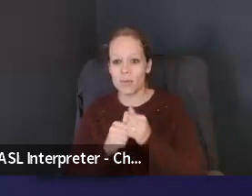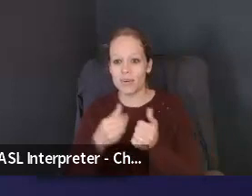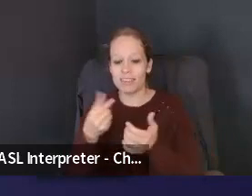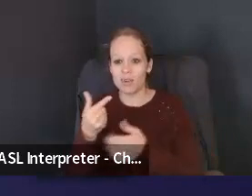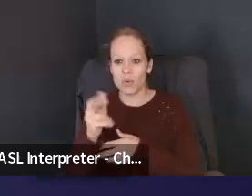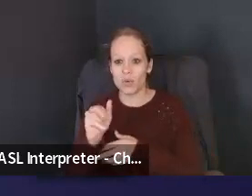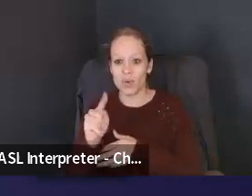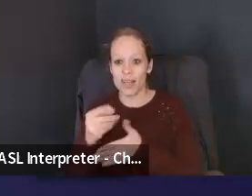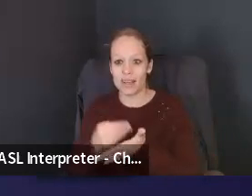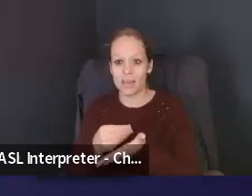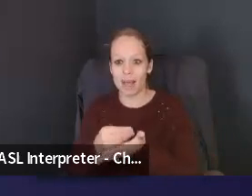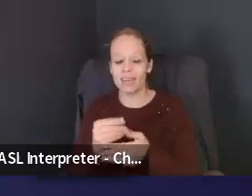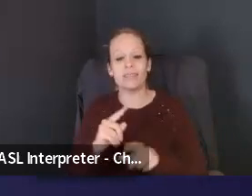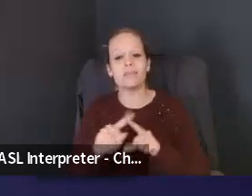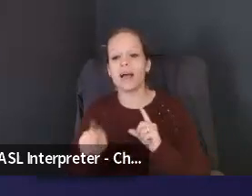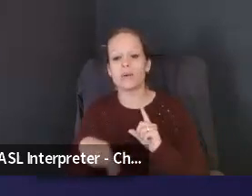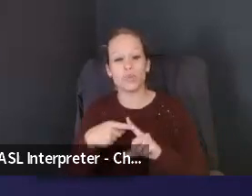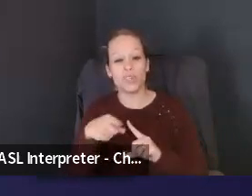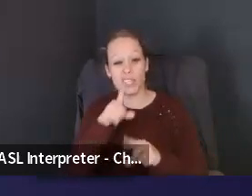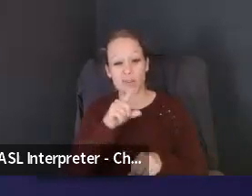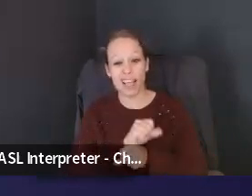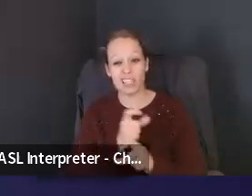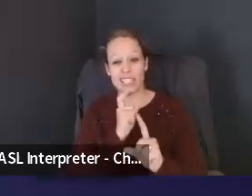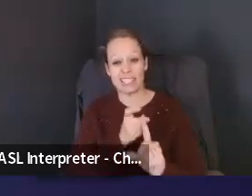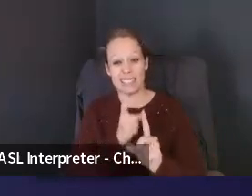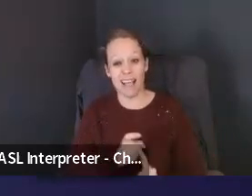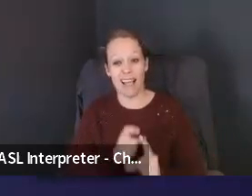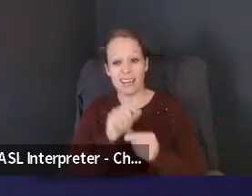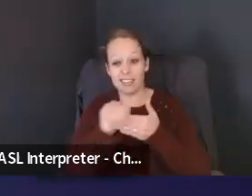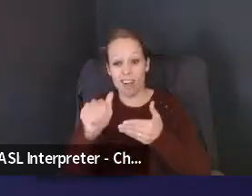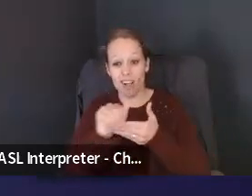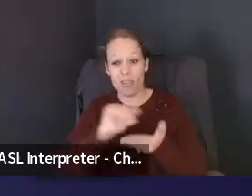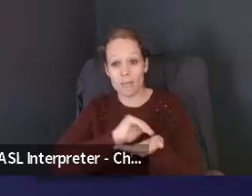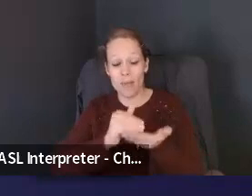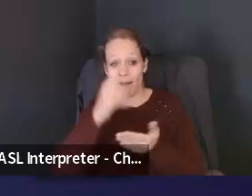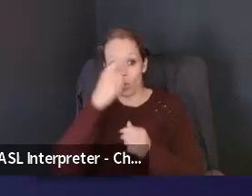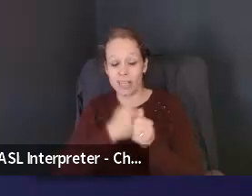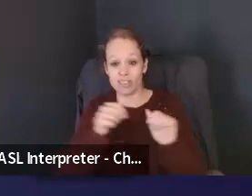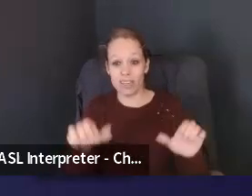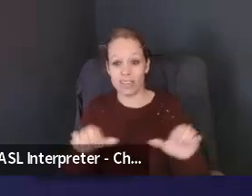signs next to each activity, next to each thing, sometimes you realize that sometimes your your